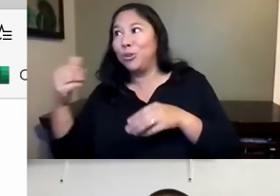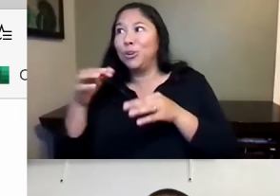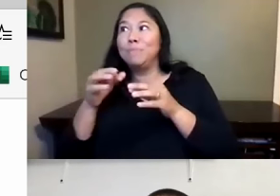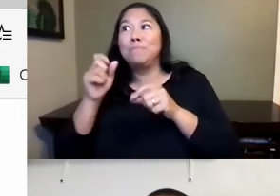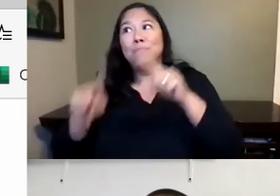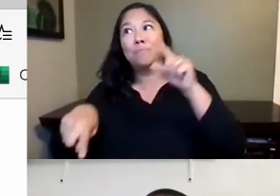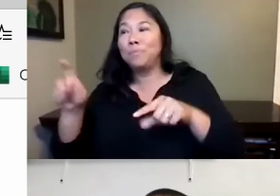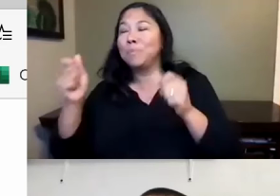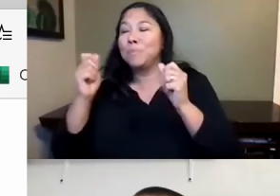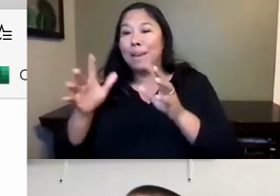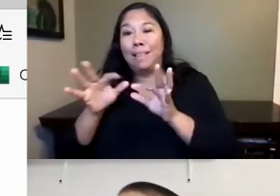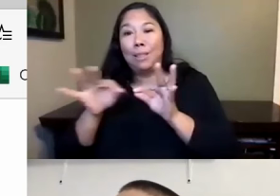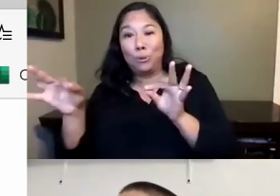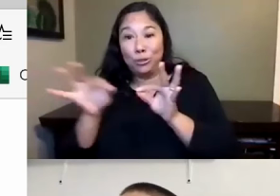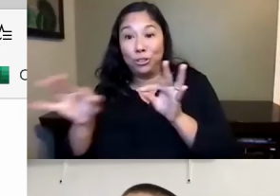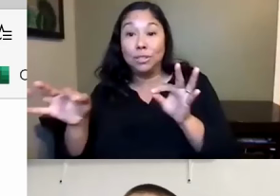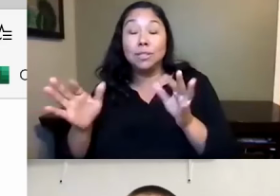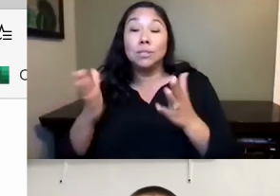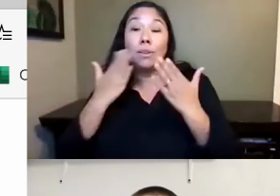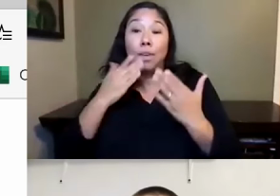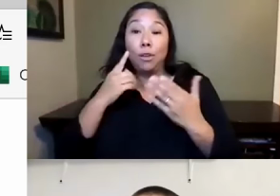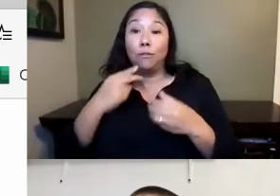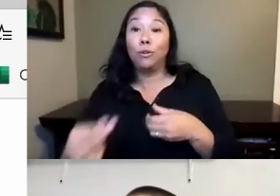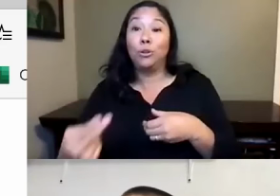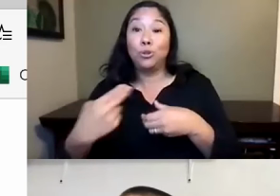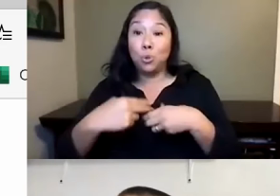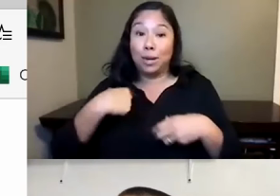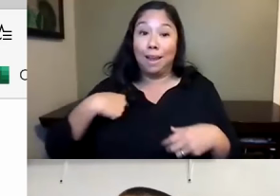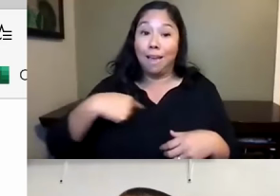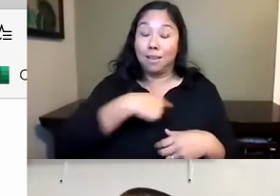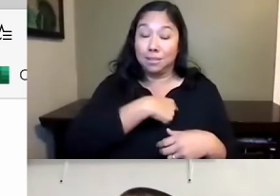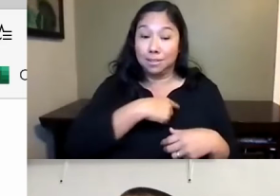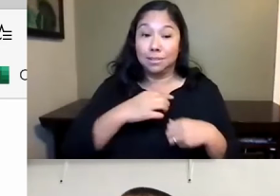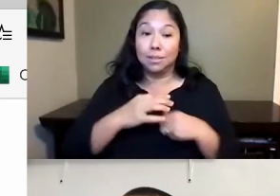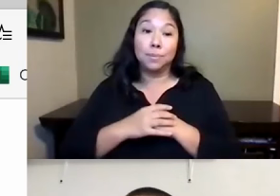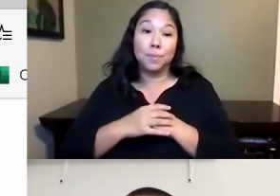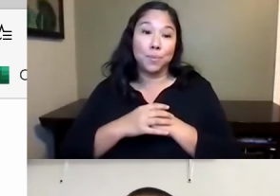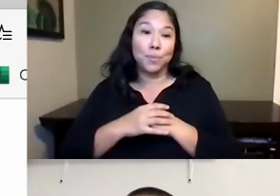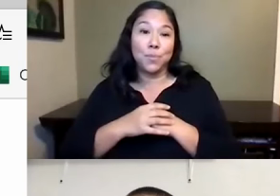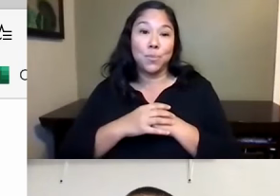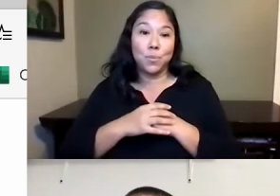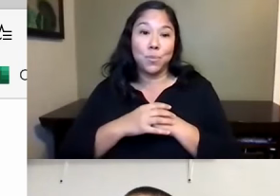Thank you for joining us, and we are about at time!